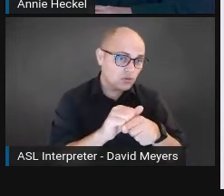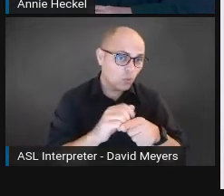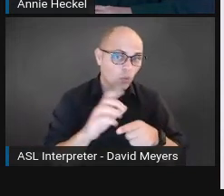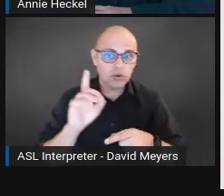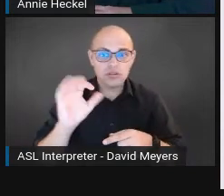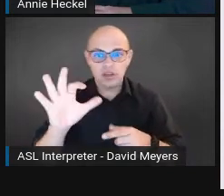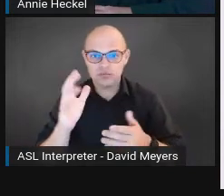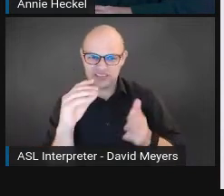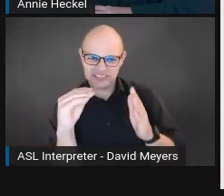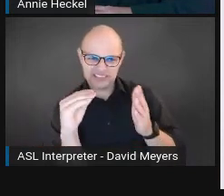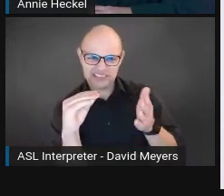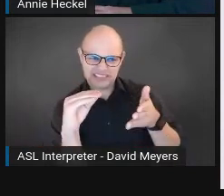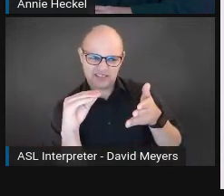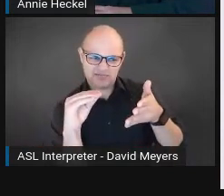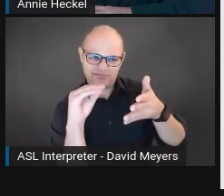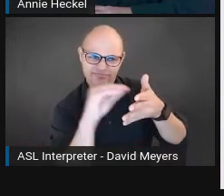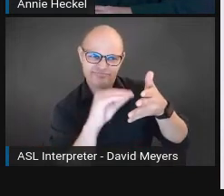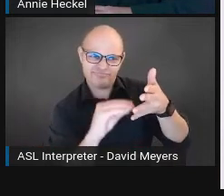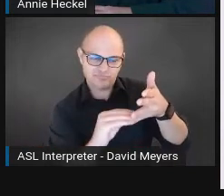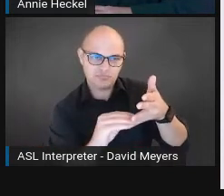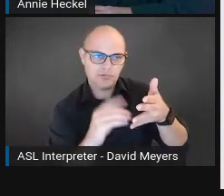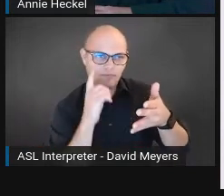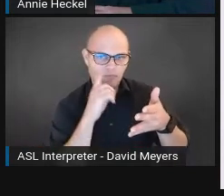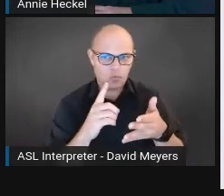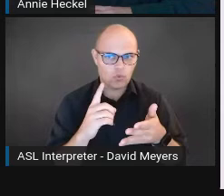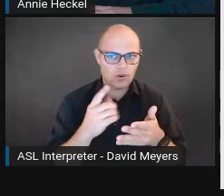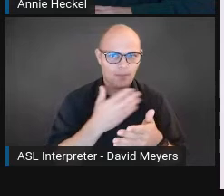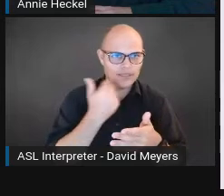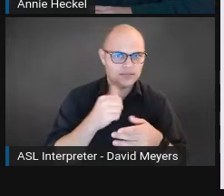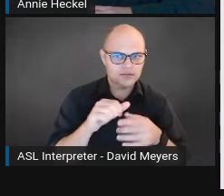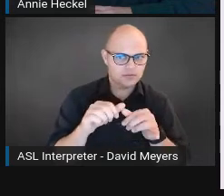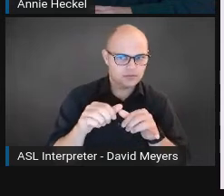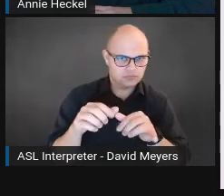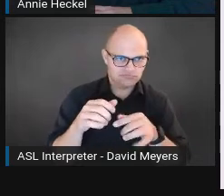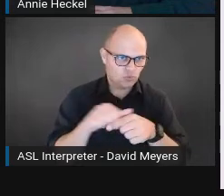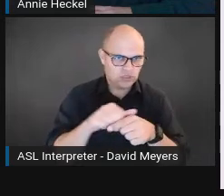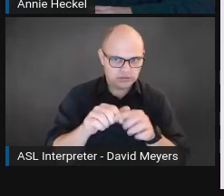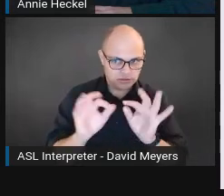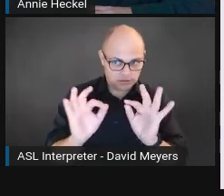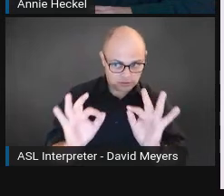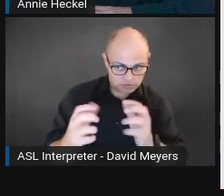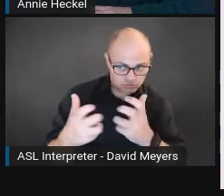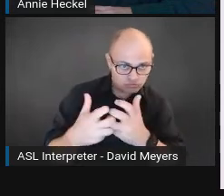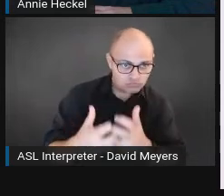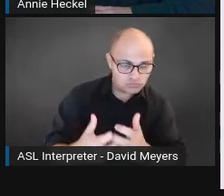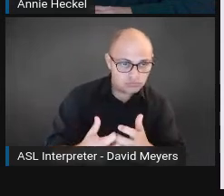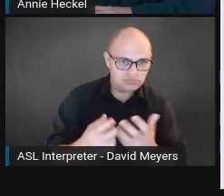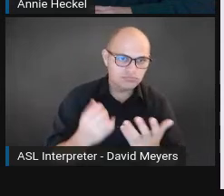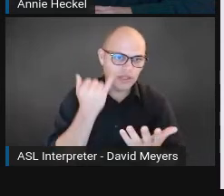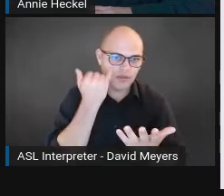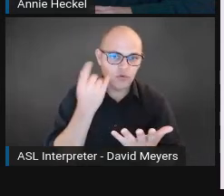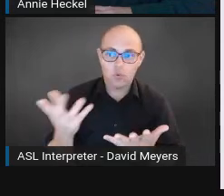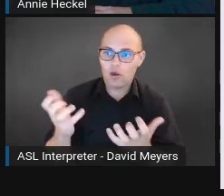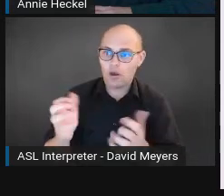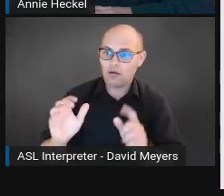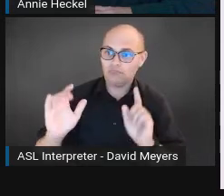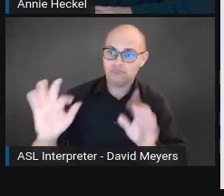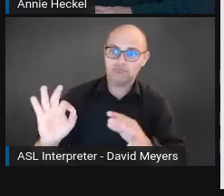to get them some best practices? If they want functionality that is not friendly to all,